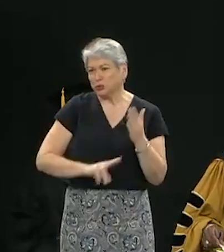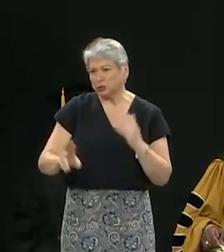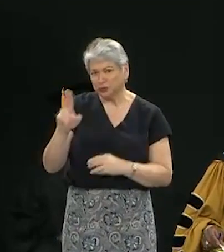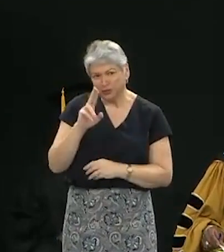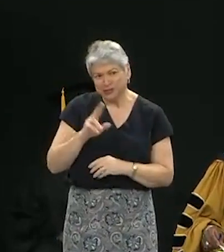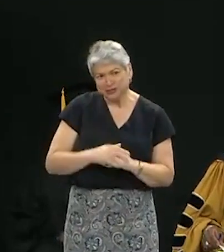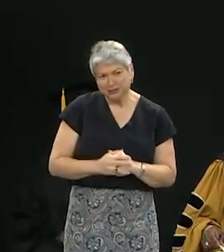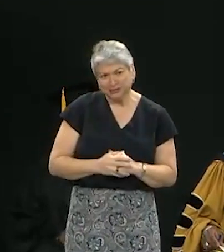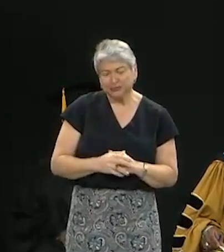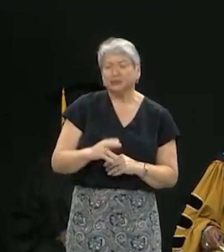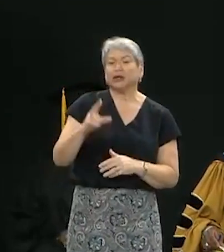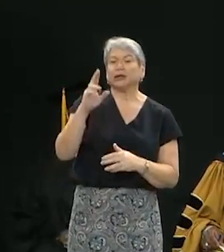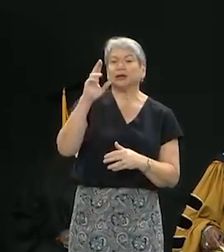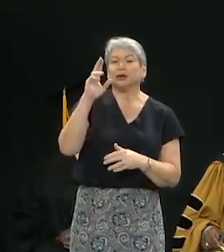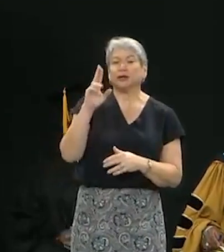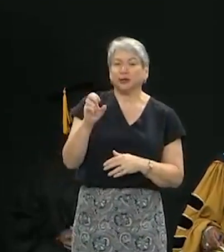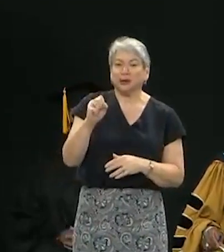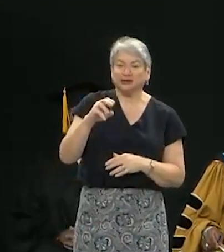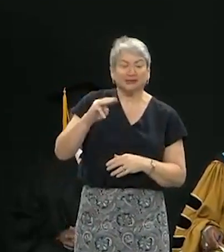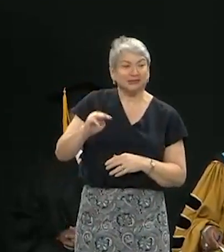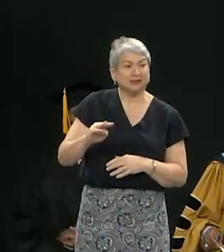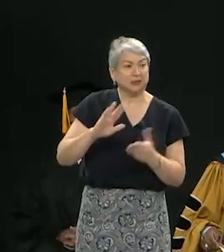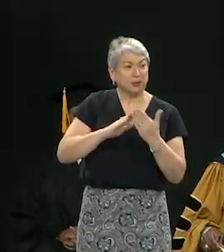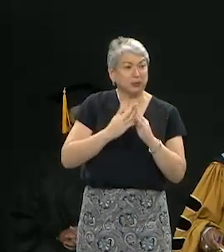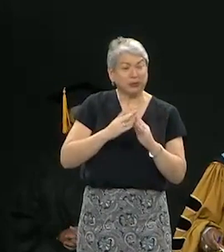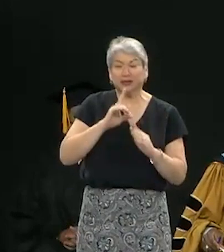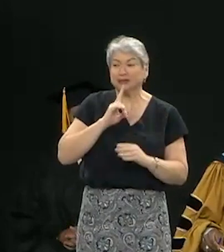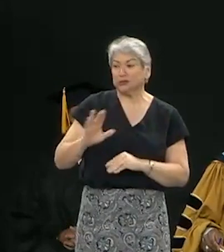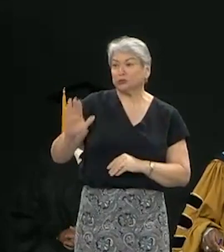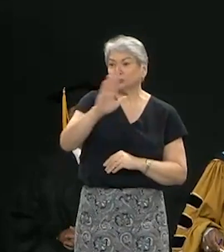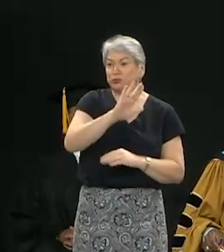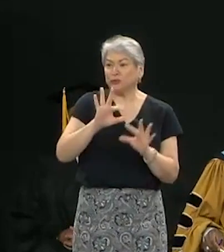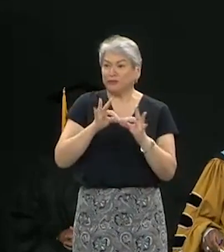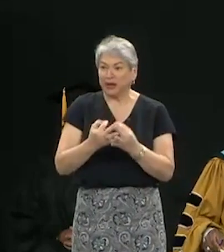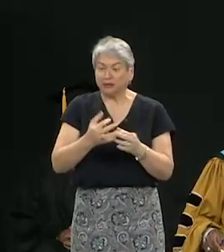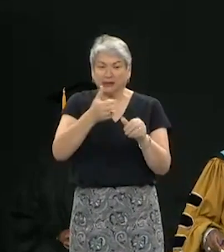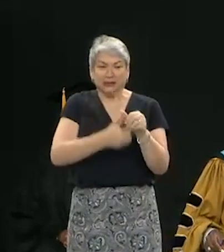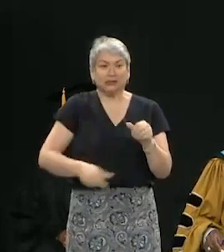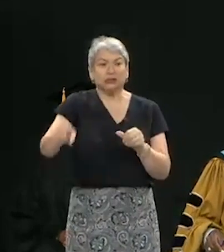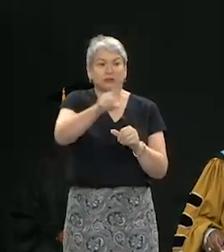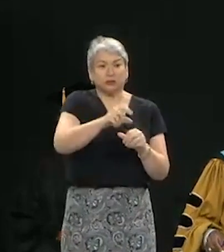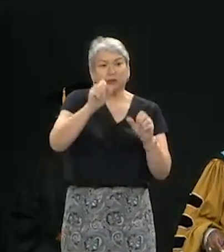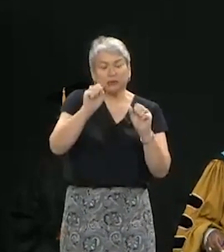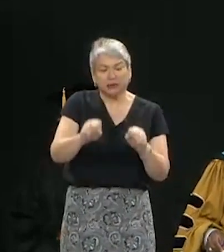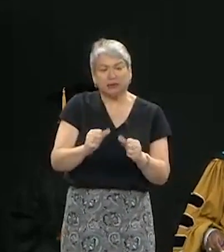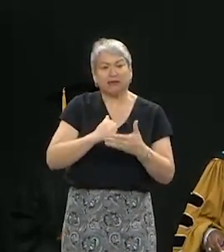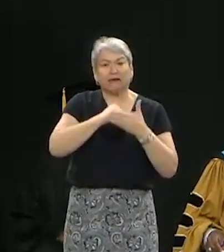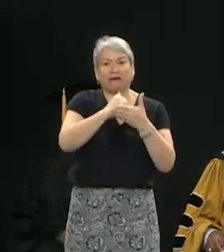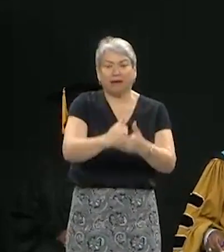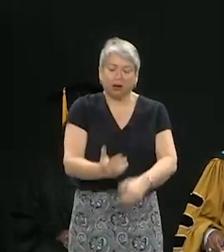The Southern Miss community is your family, and each of you can make a difference in the future of our University.